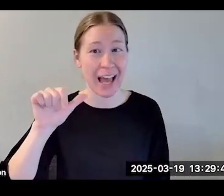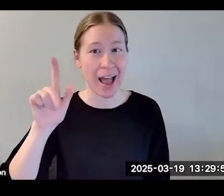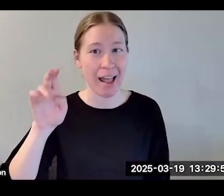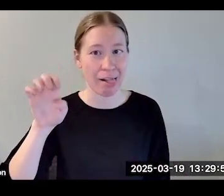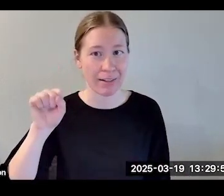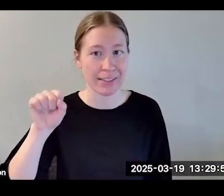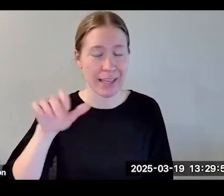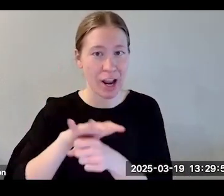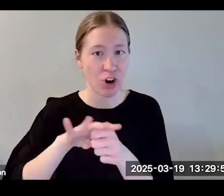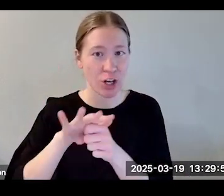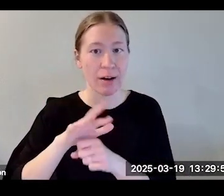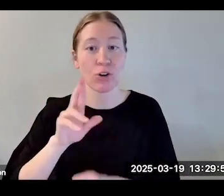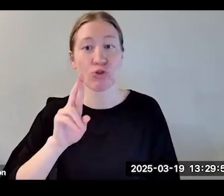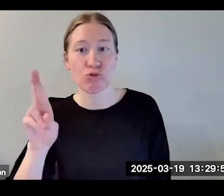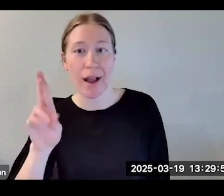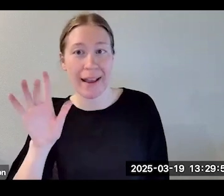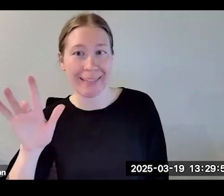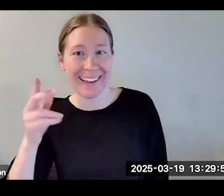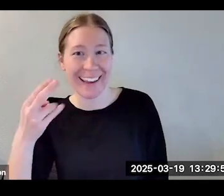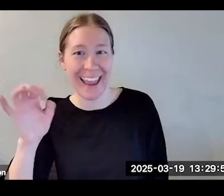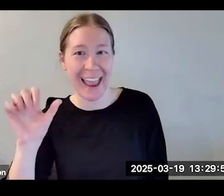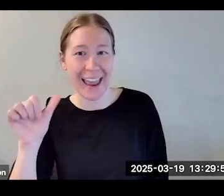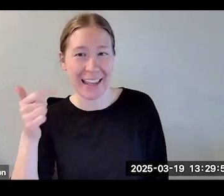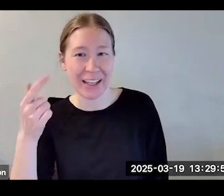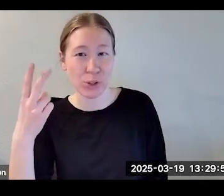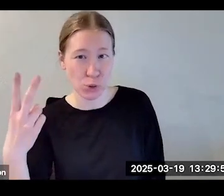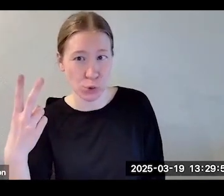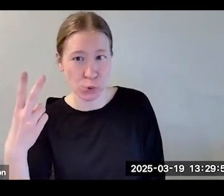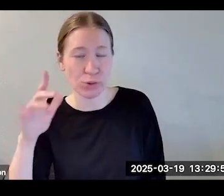right-click heading two, and select Modify.